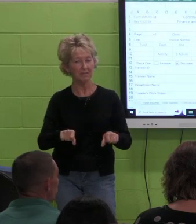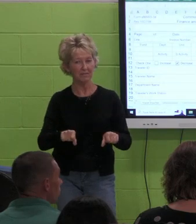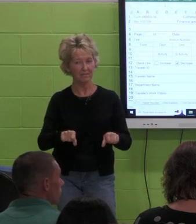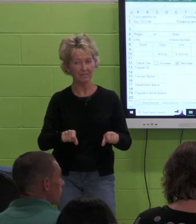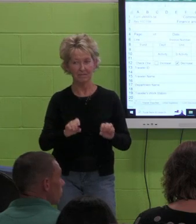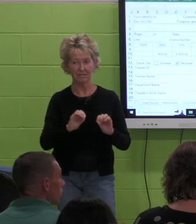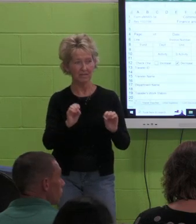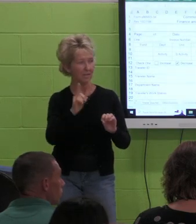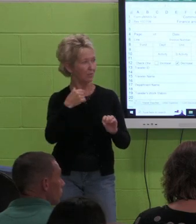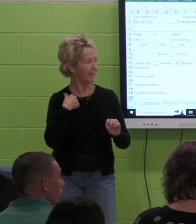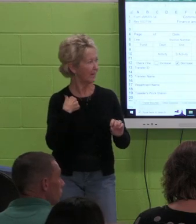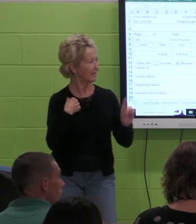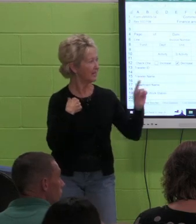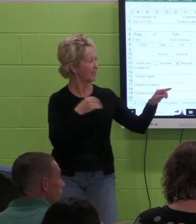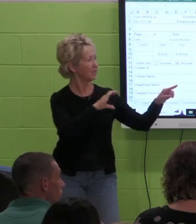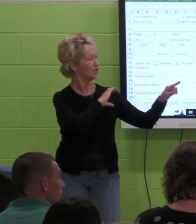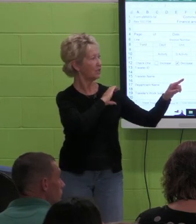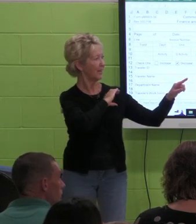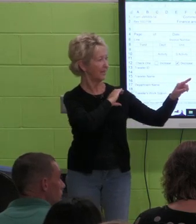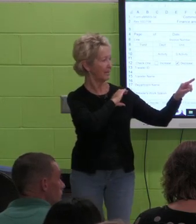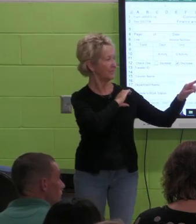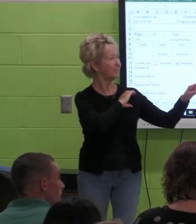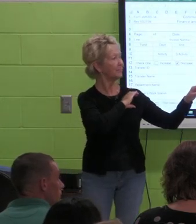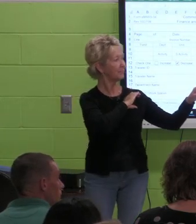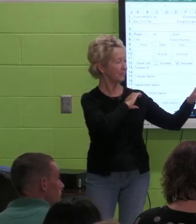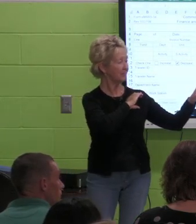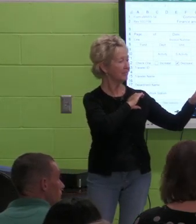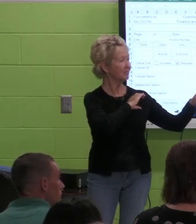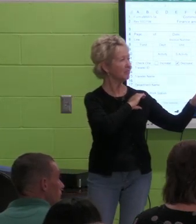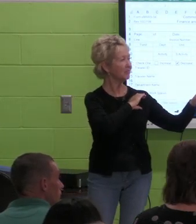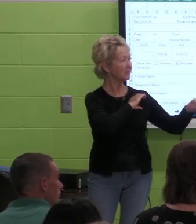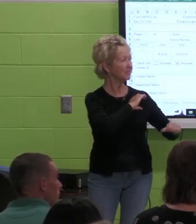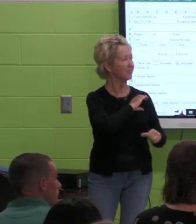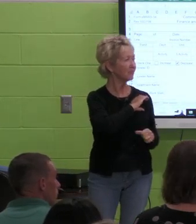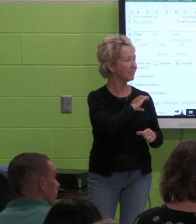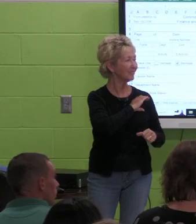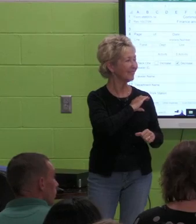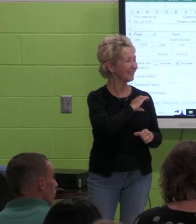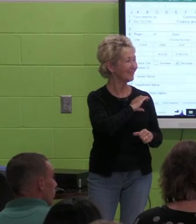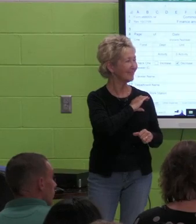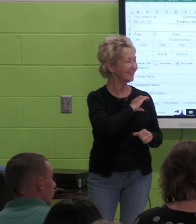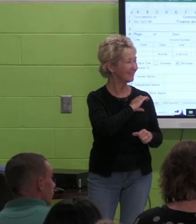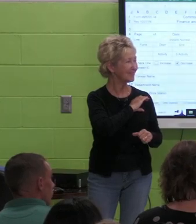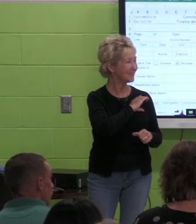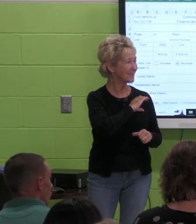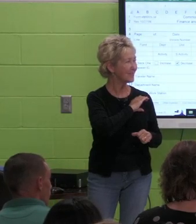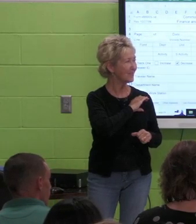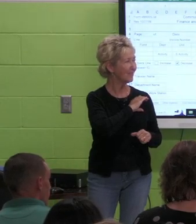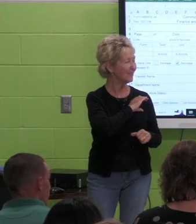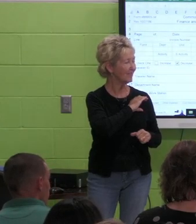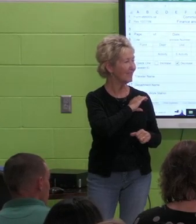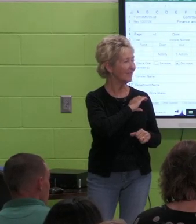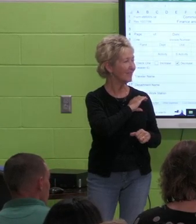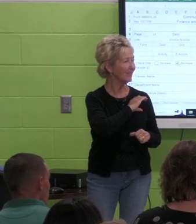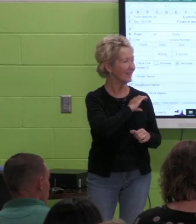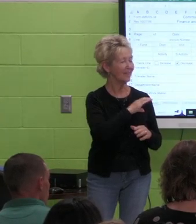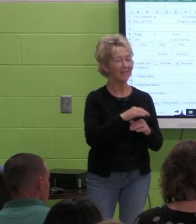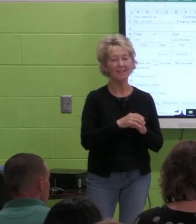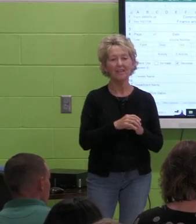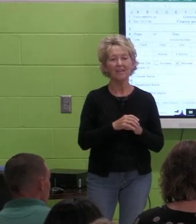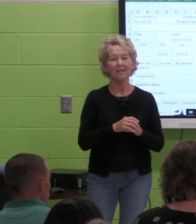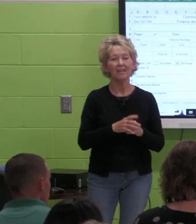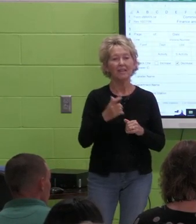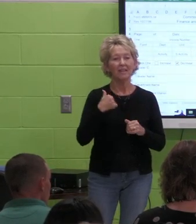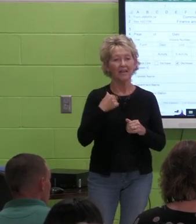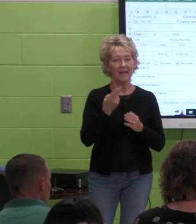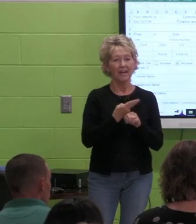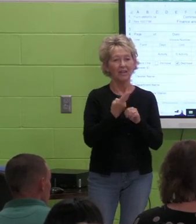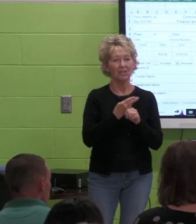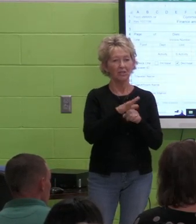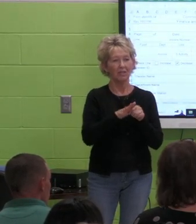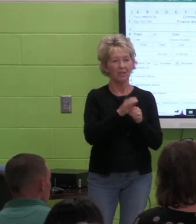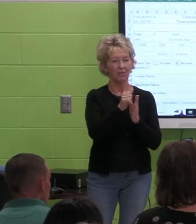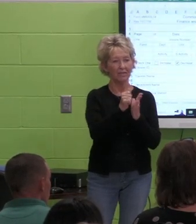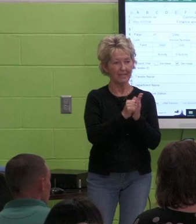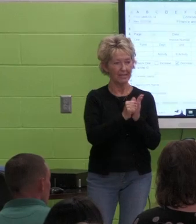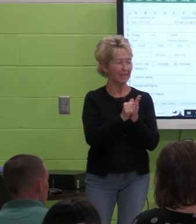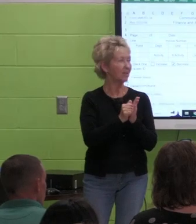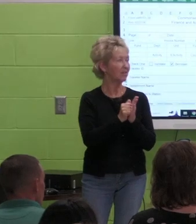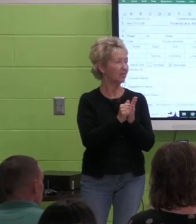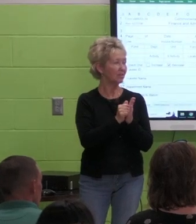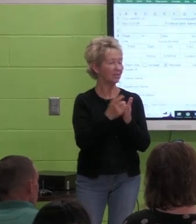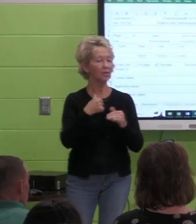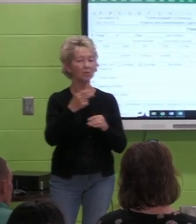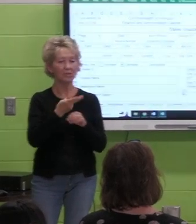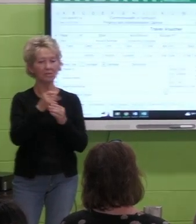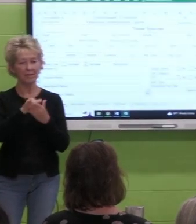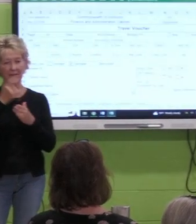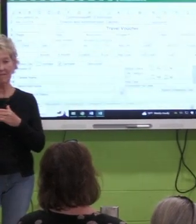student Cheyenne: I did use a local account and that's what we used to put that in but